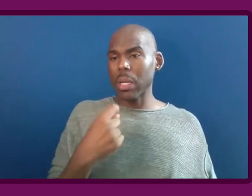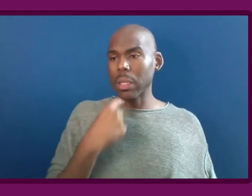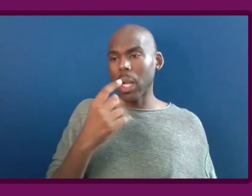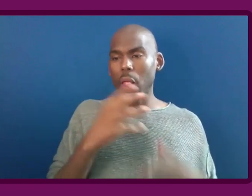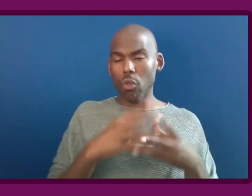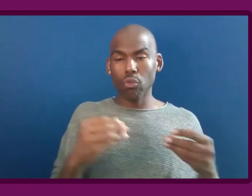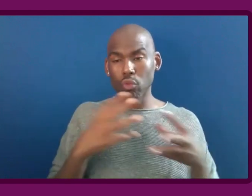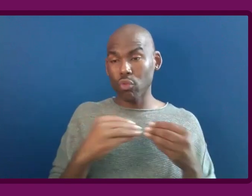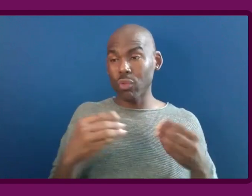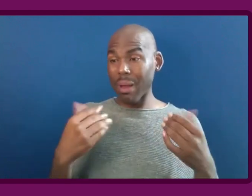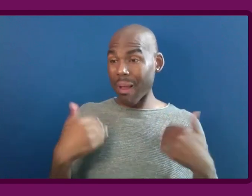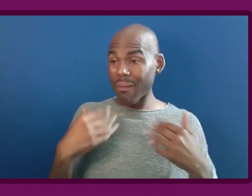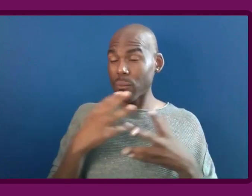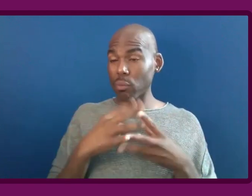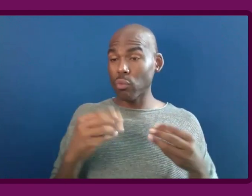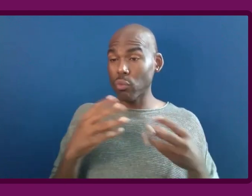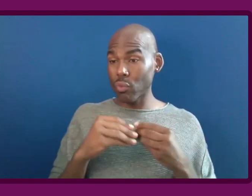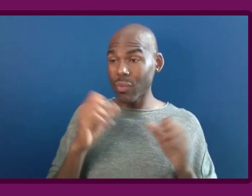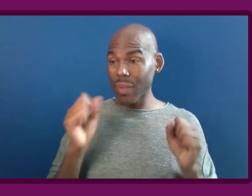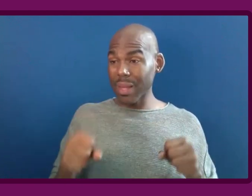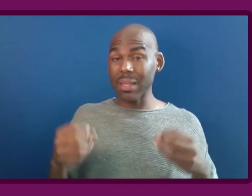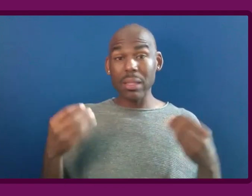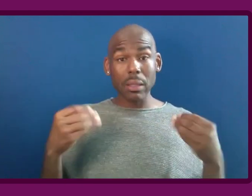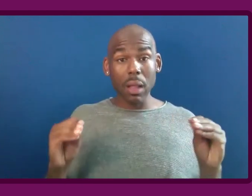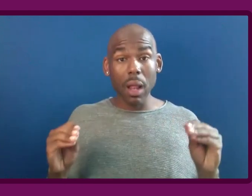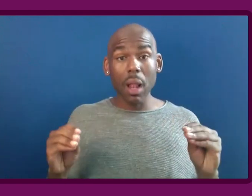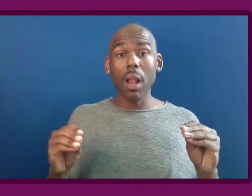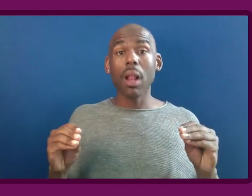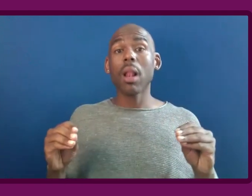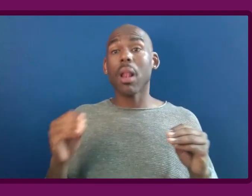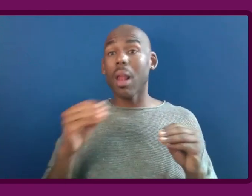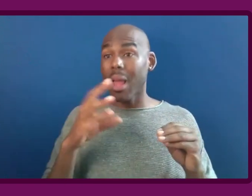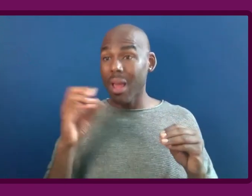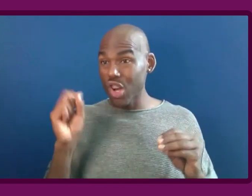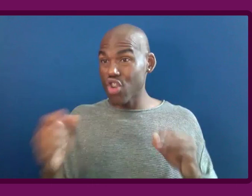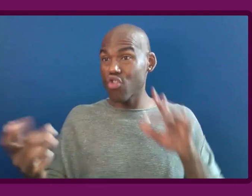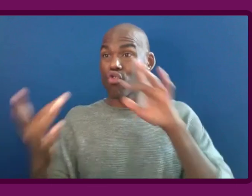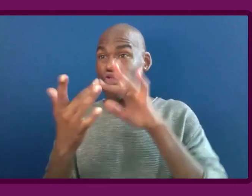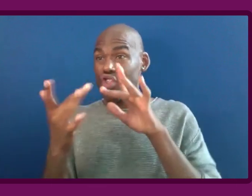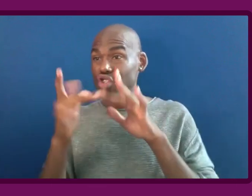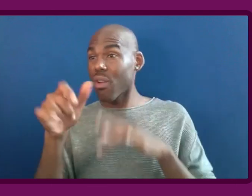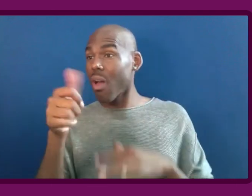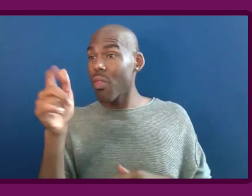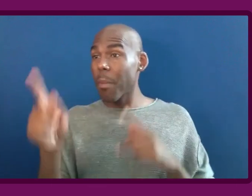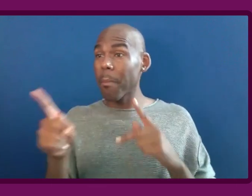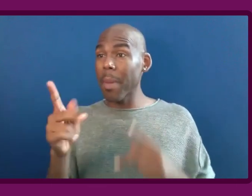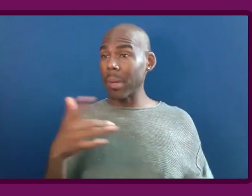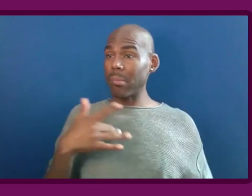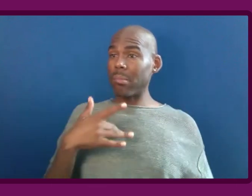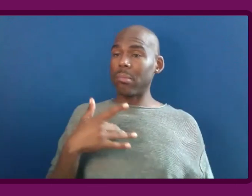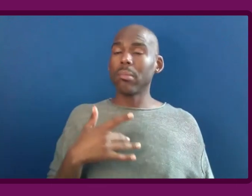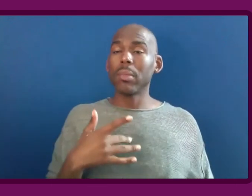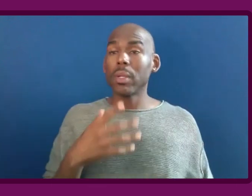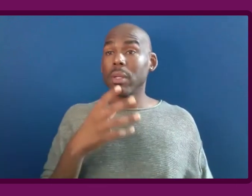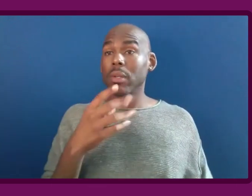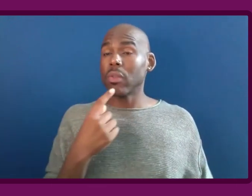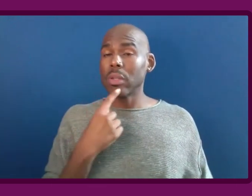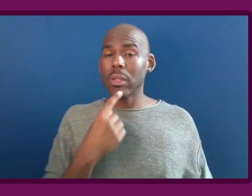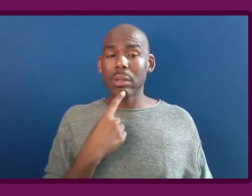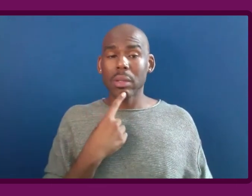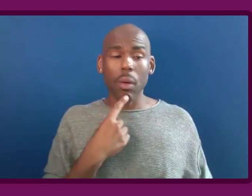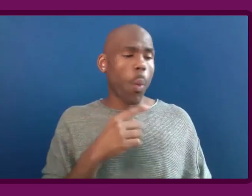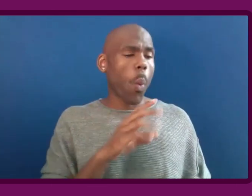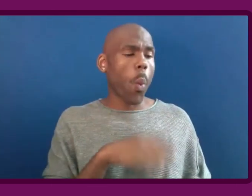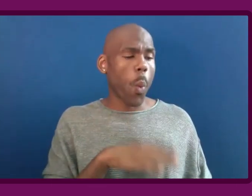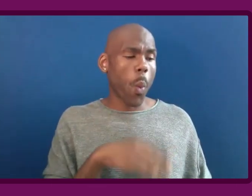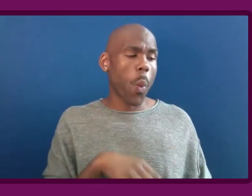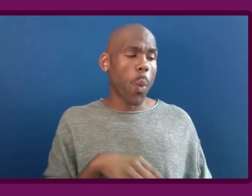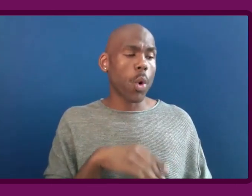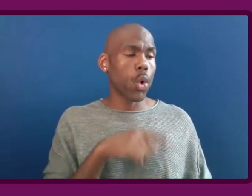Not necessarily, right? And LGBT. They tend to think that. They're these boxes. No. For us,